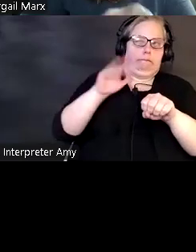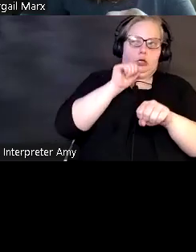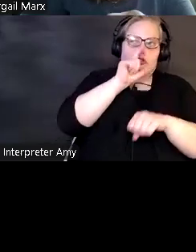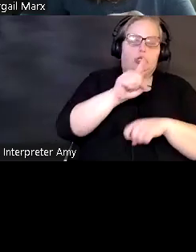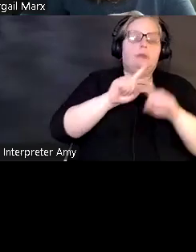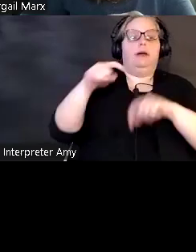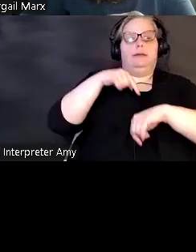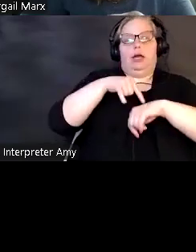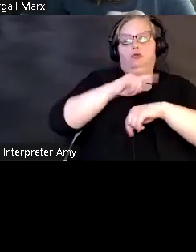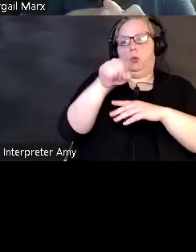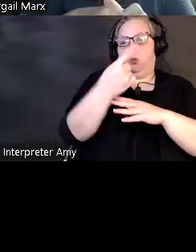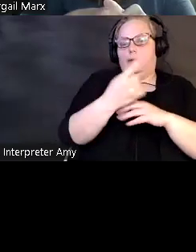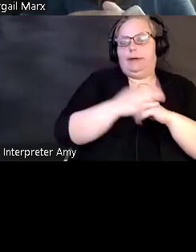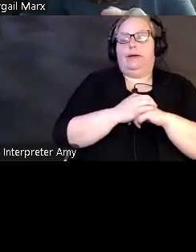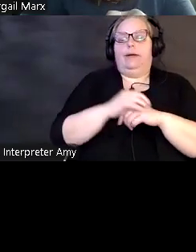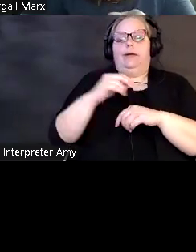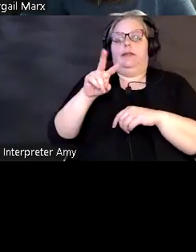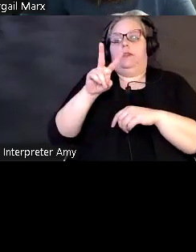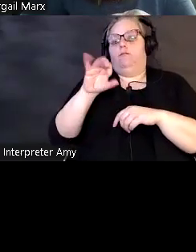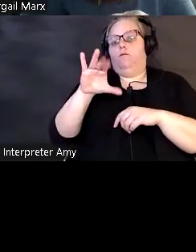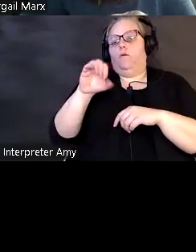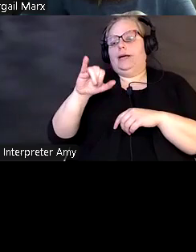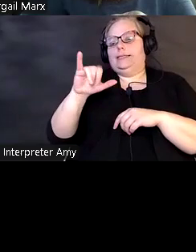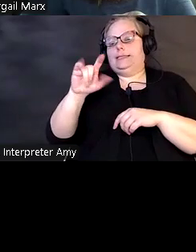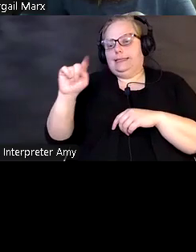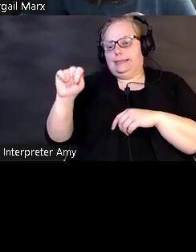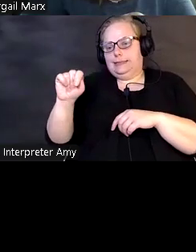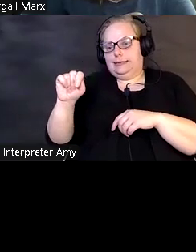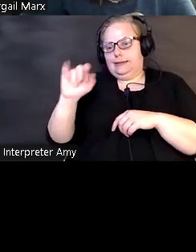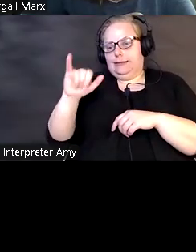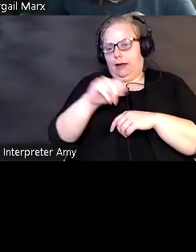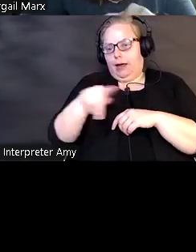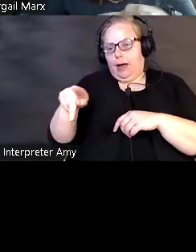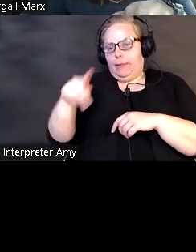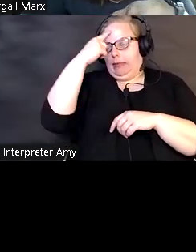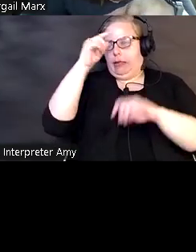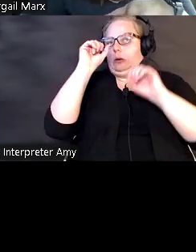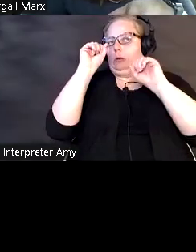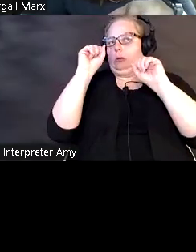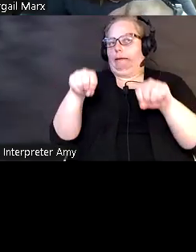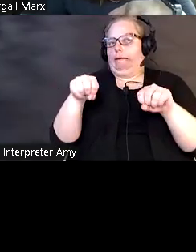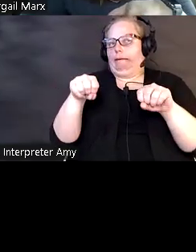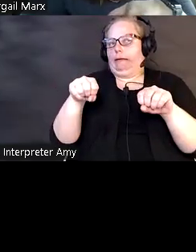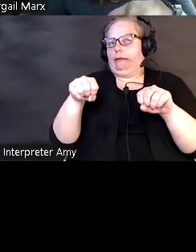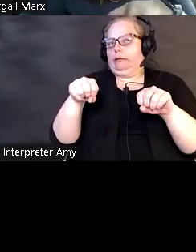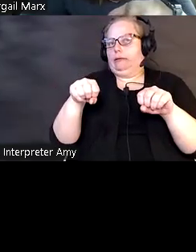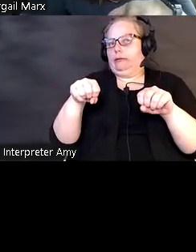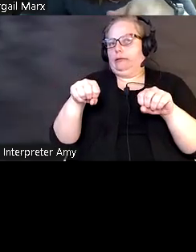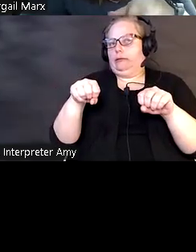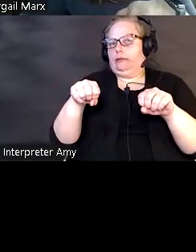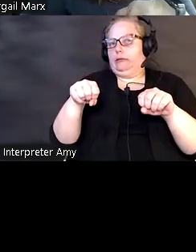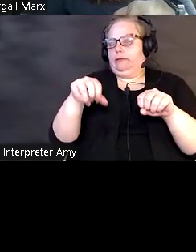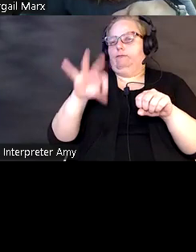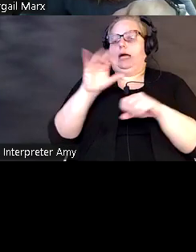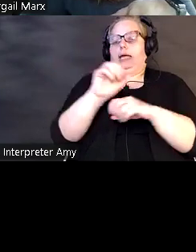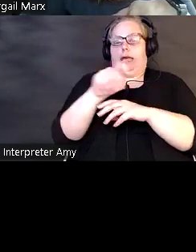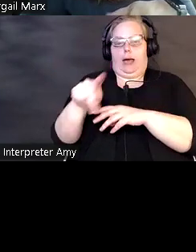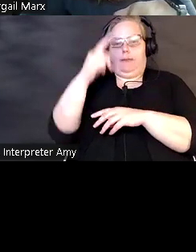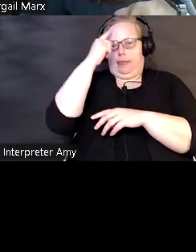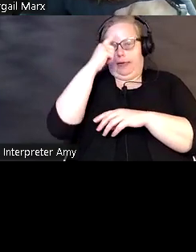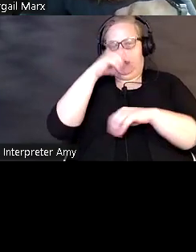The VoiceItt one, which I'll put in the chat, I think there is an app for it on both Android or